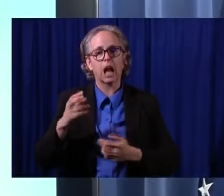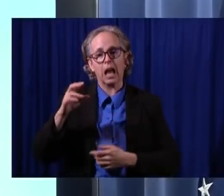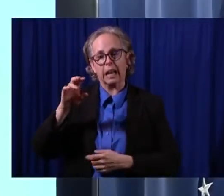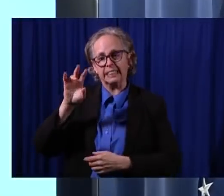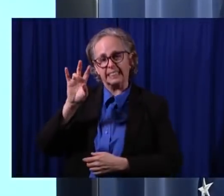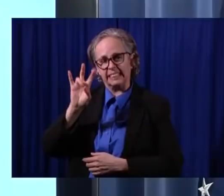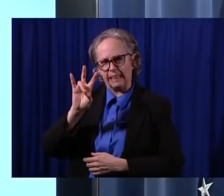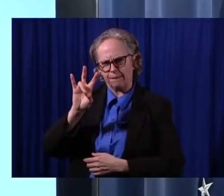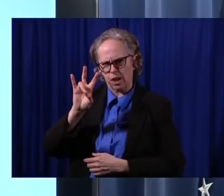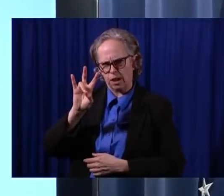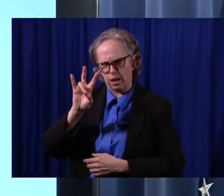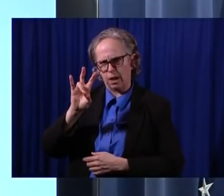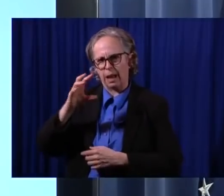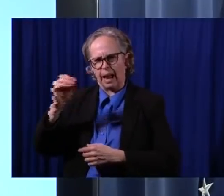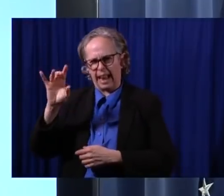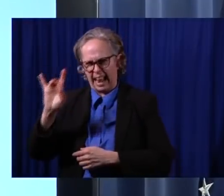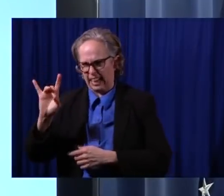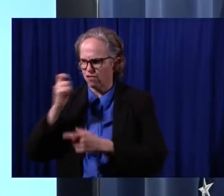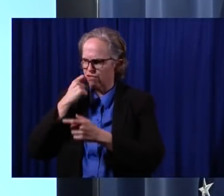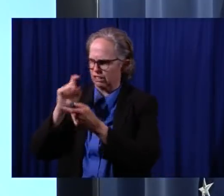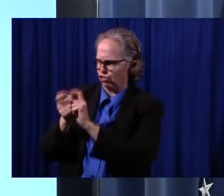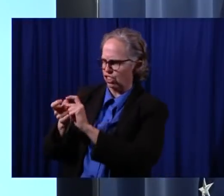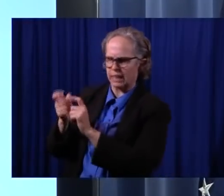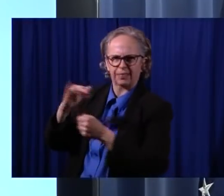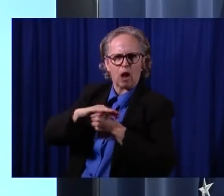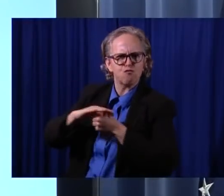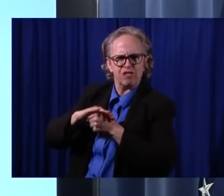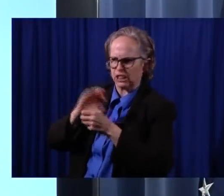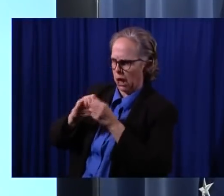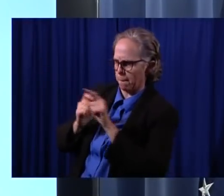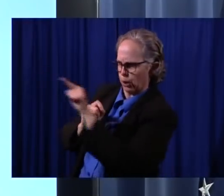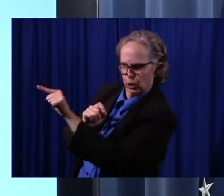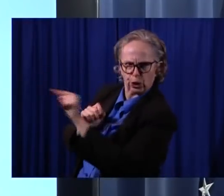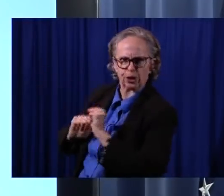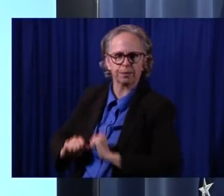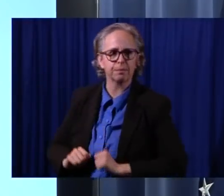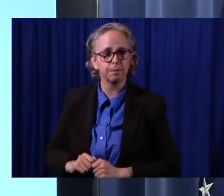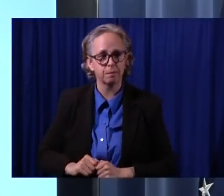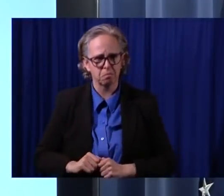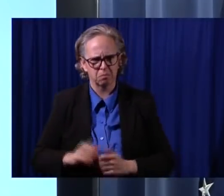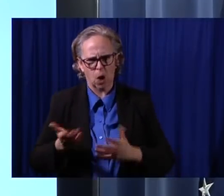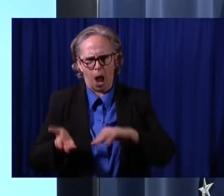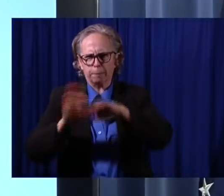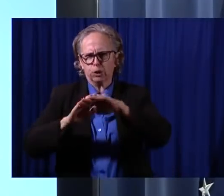THESE NUMBERS ARE GOOD THROUGH JUNE 7 SO THEY ARE ALWAYS BACK.